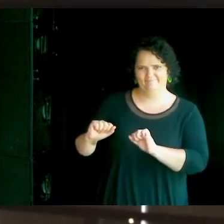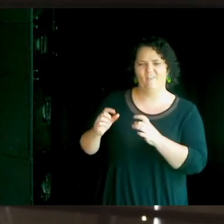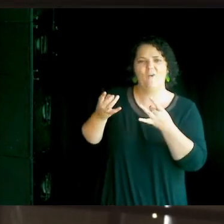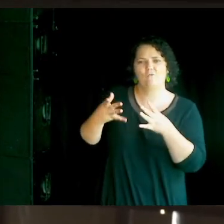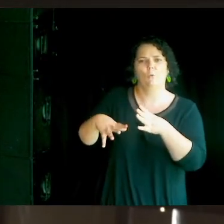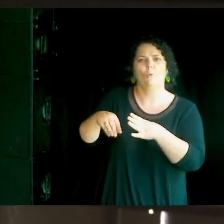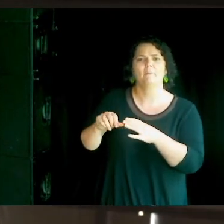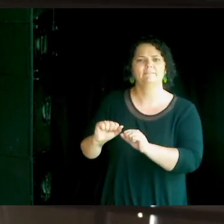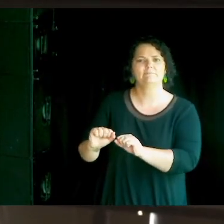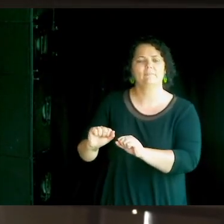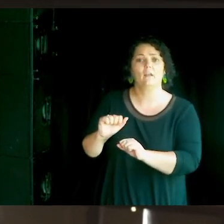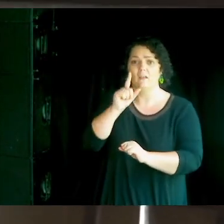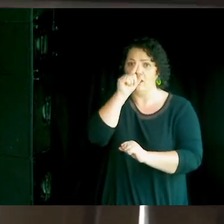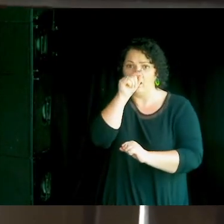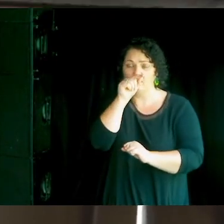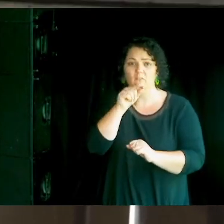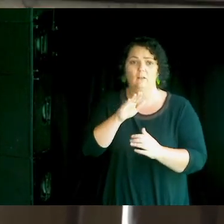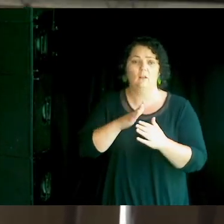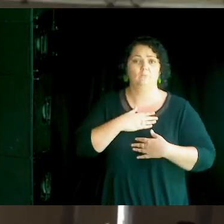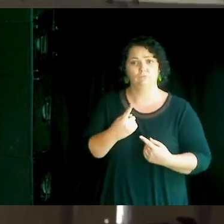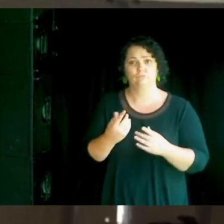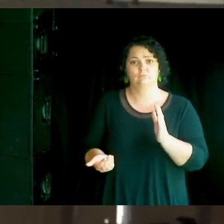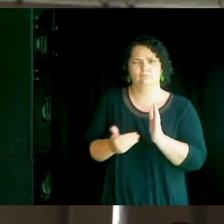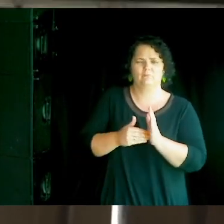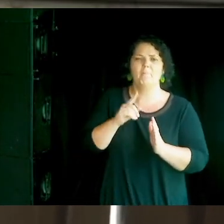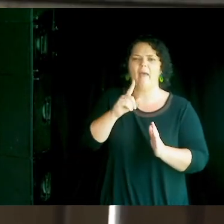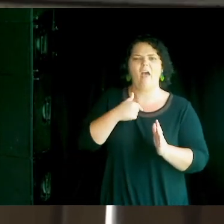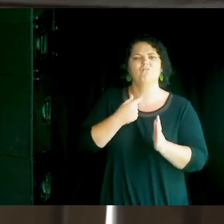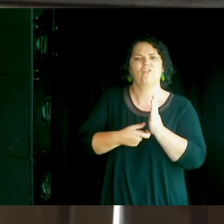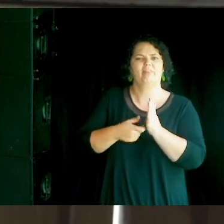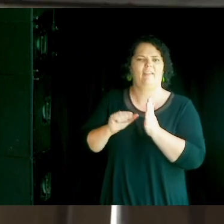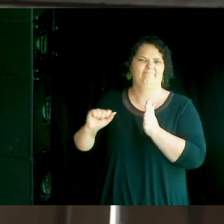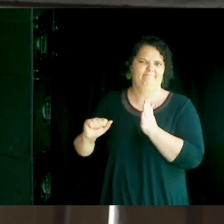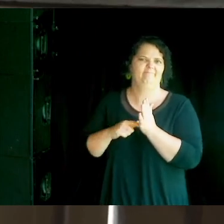but I personally like to use uh use the tomali better because they have got a lot a lot of umami